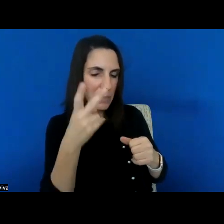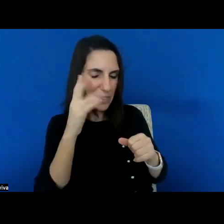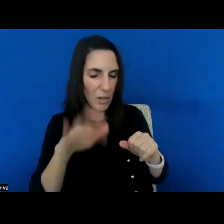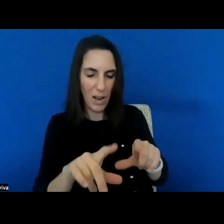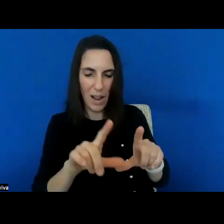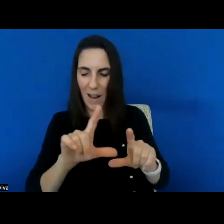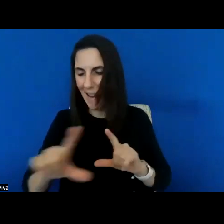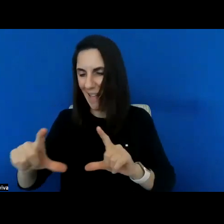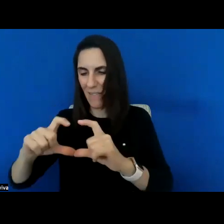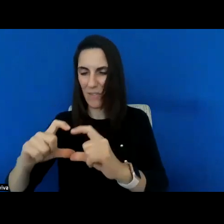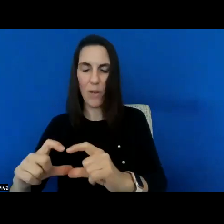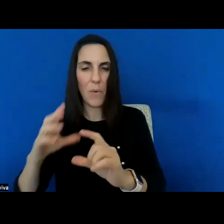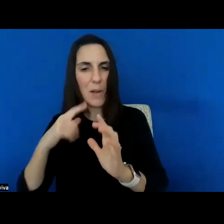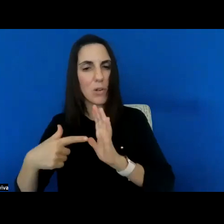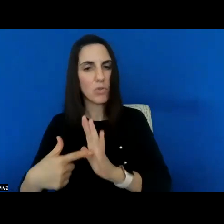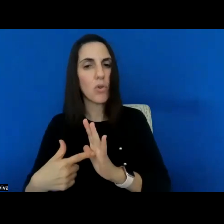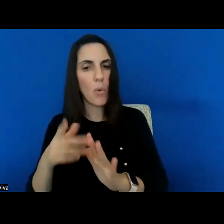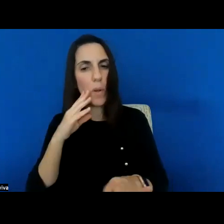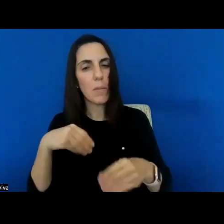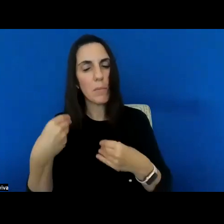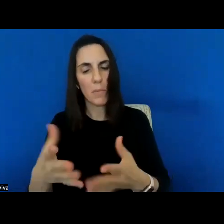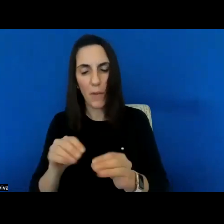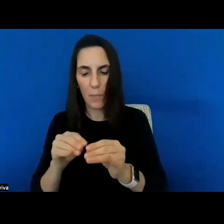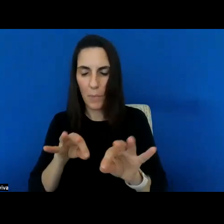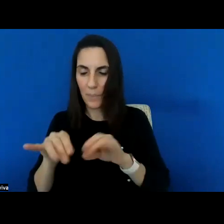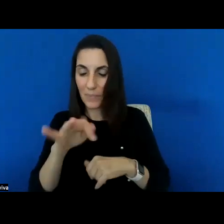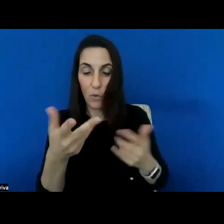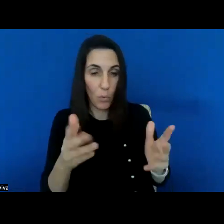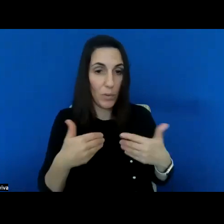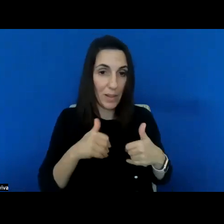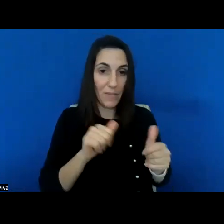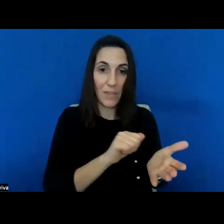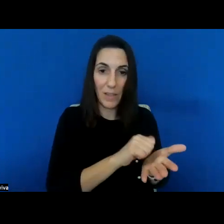explanation, but if you already have enable united account, you can log in and on the